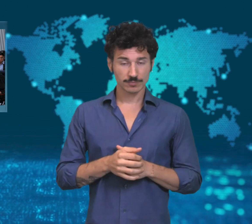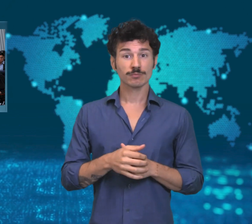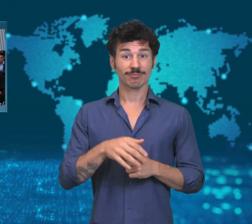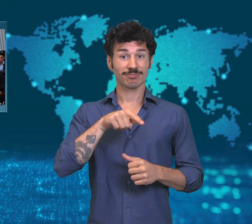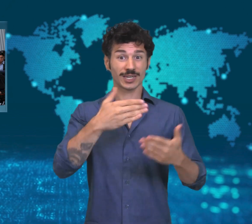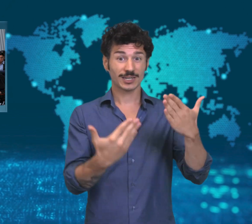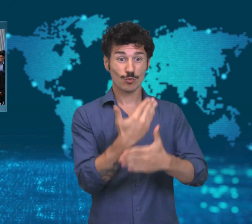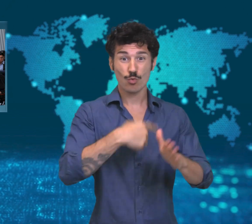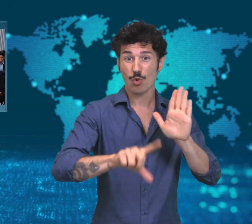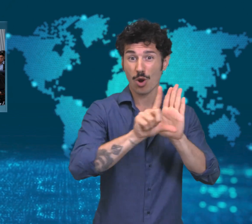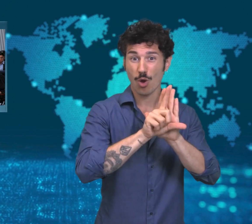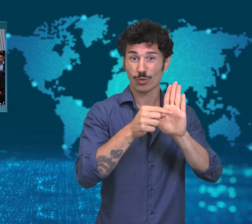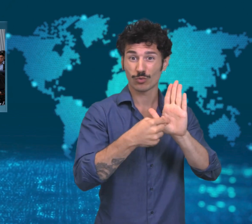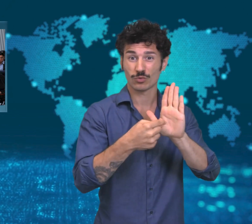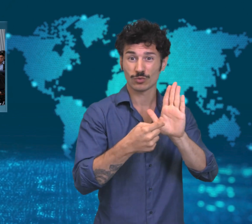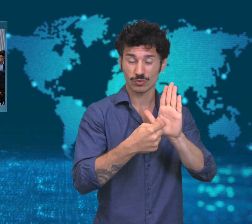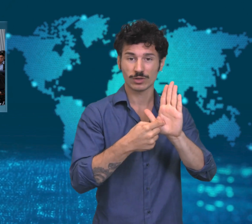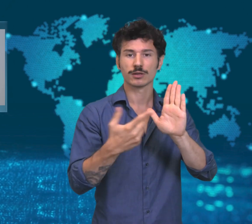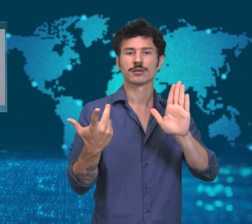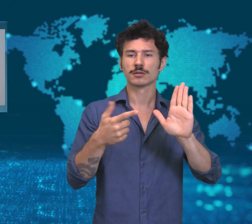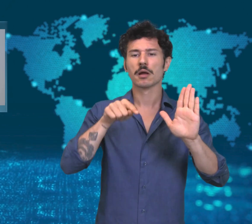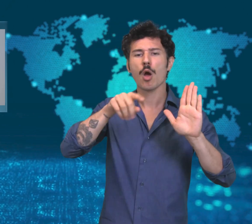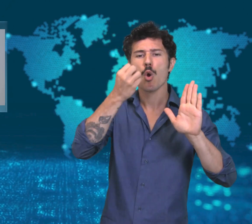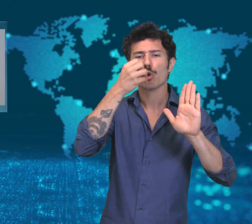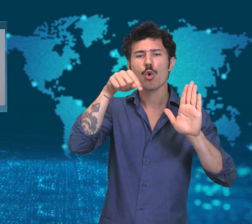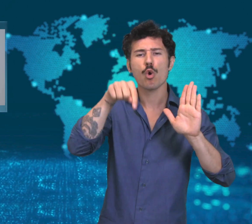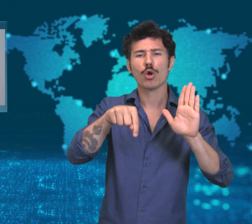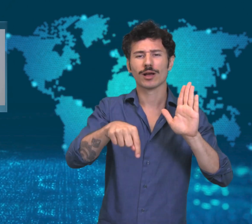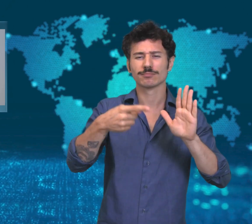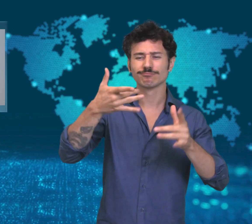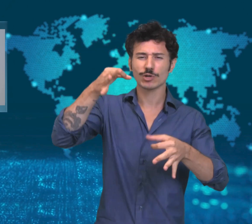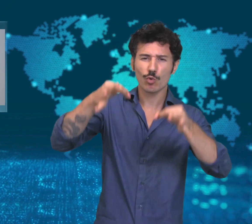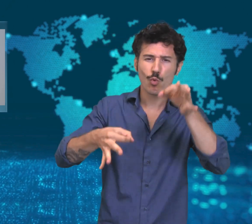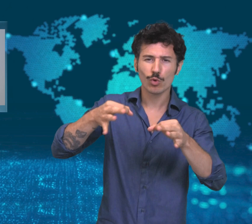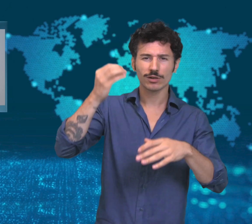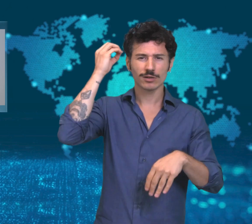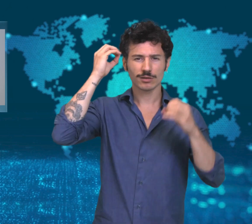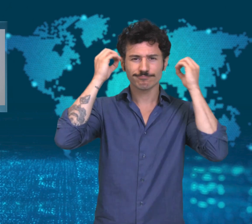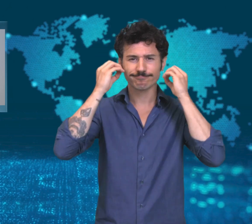Chinese authorities in mainland China.